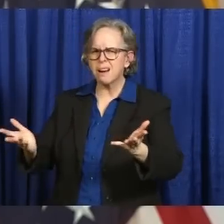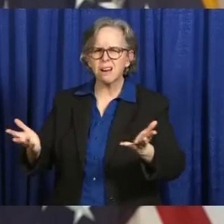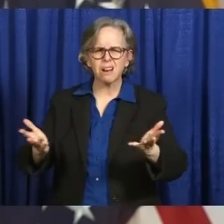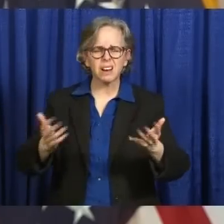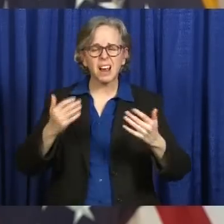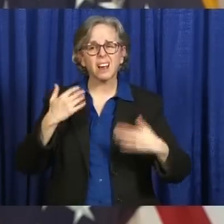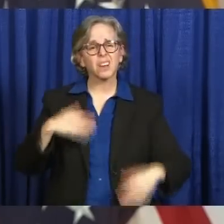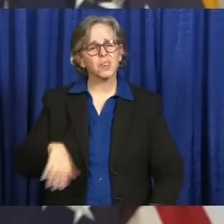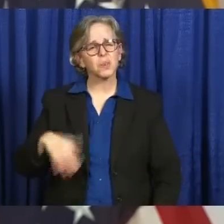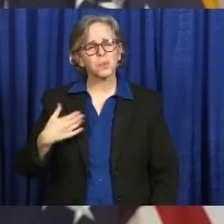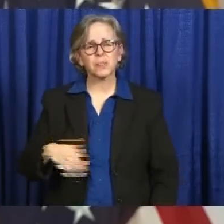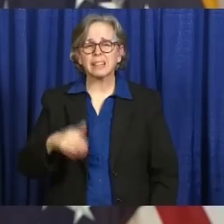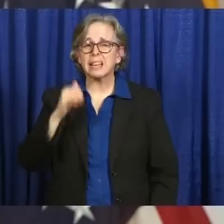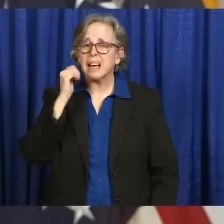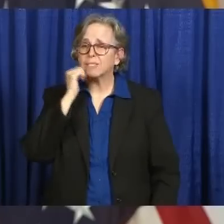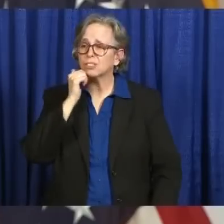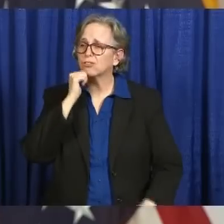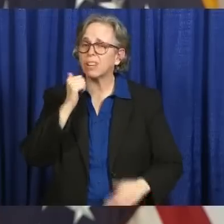RESEARCH AND ALSO ON THE